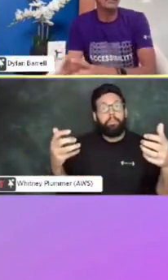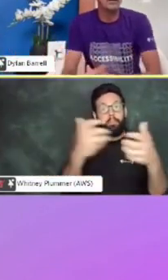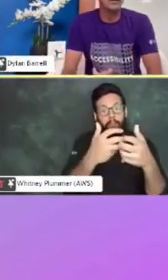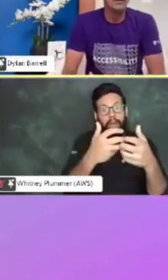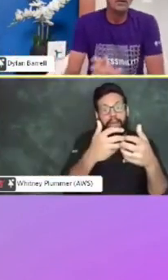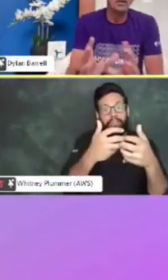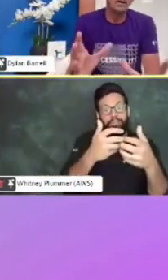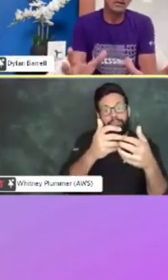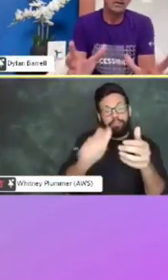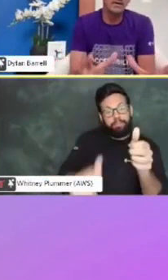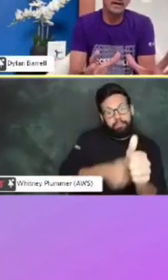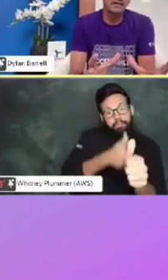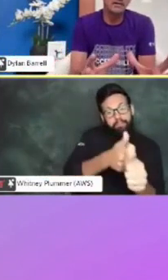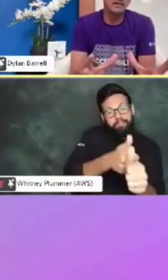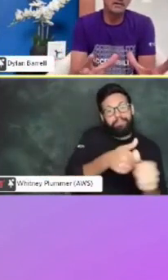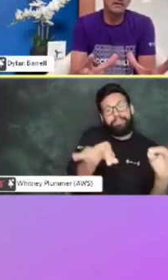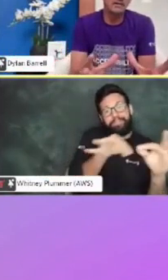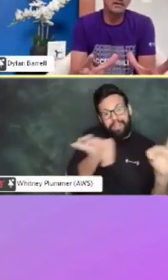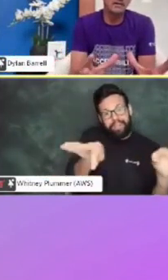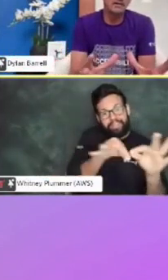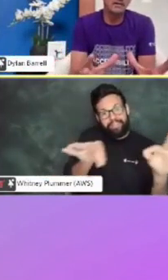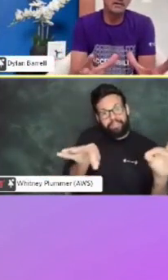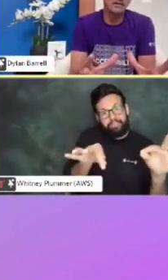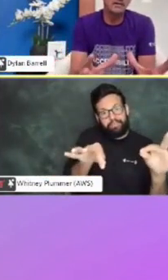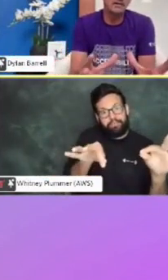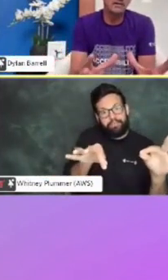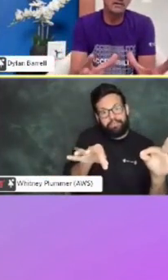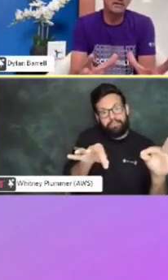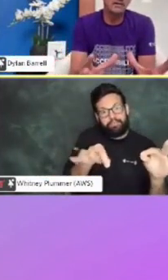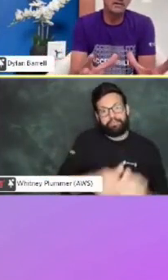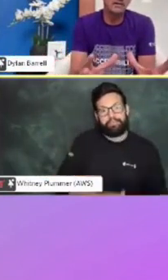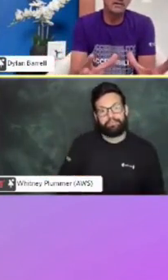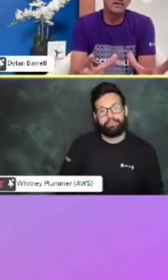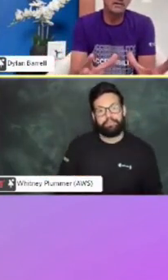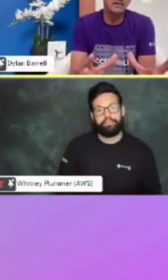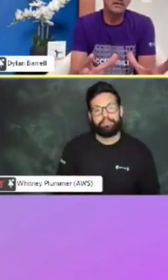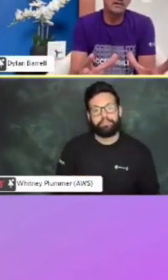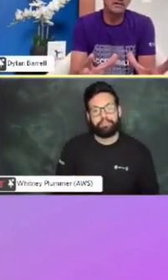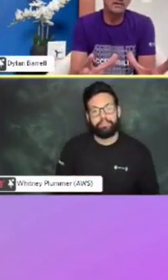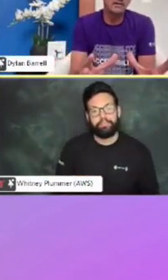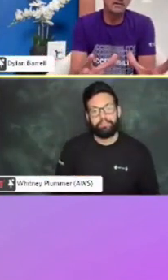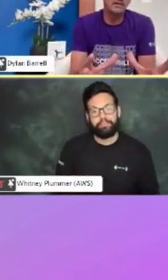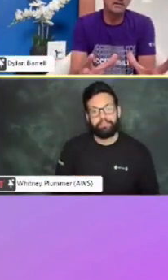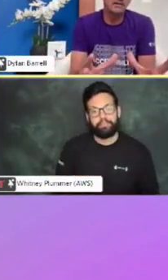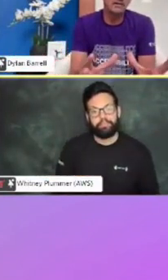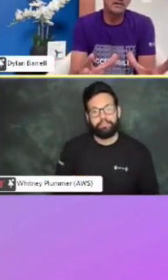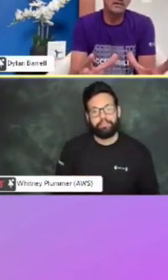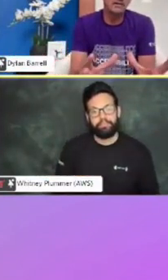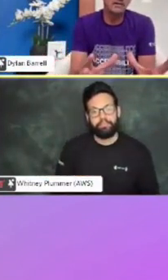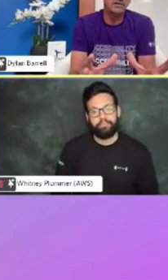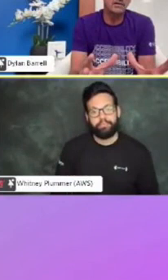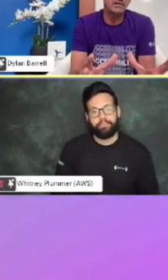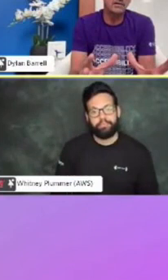So what this allows us to is to (crackling drowns out speaker)